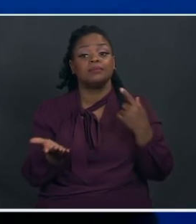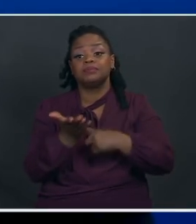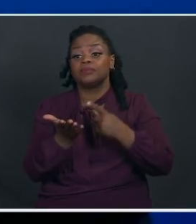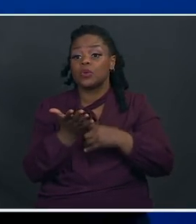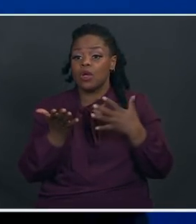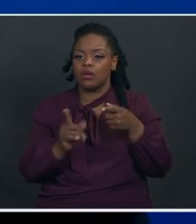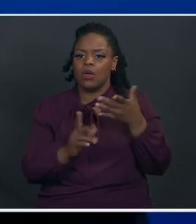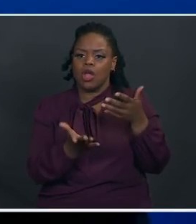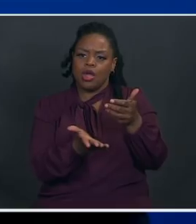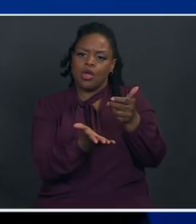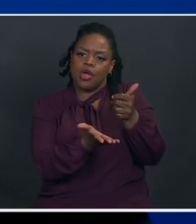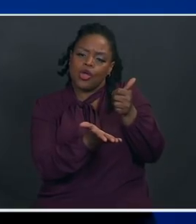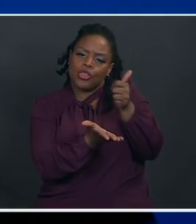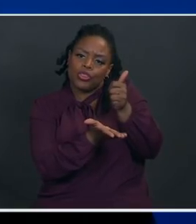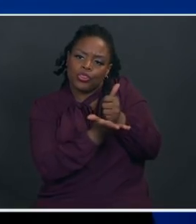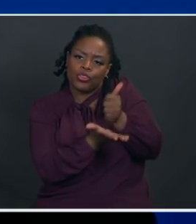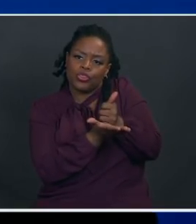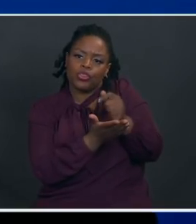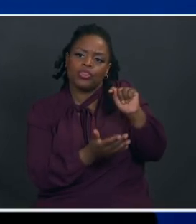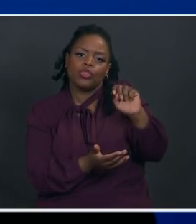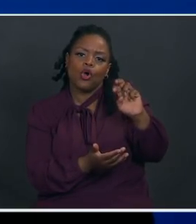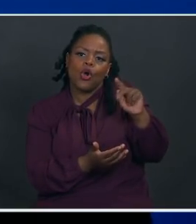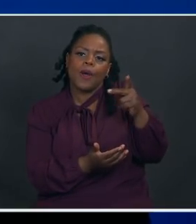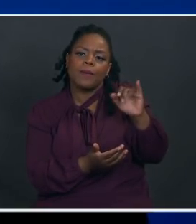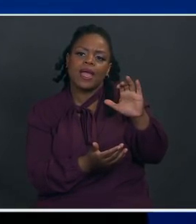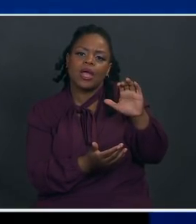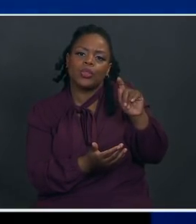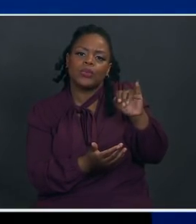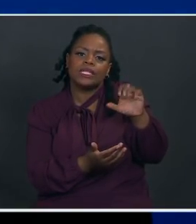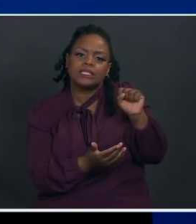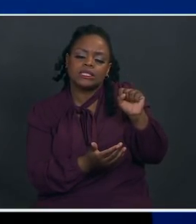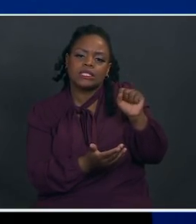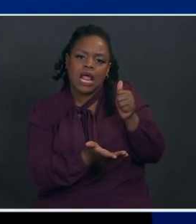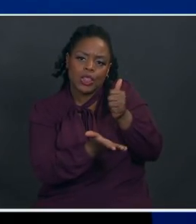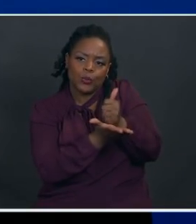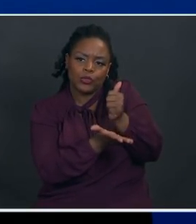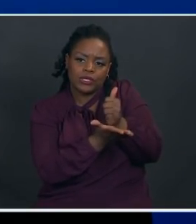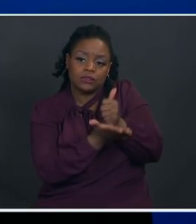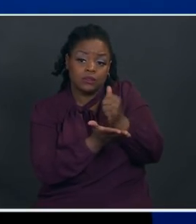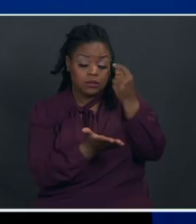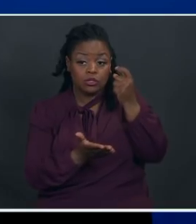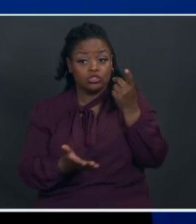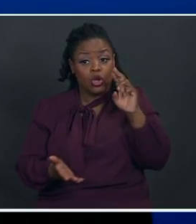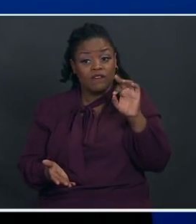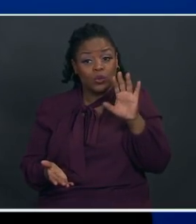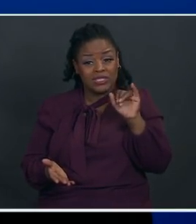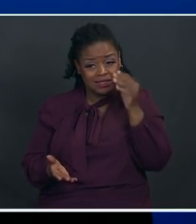In therapeutic -- >> Mr. Zients: Dr. Fauci? Dr. Fauci: Yeah? Mr. Zients: I believe your audio just came on so